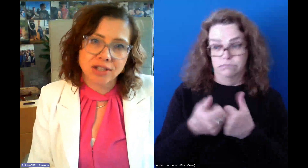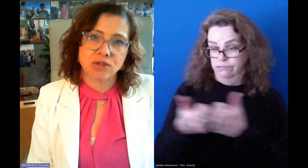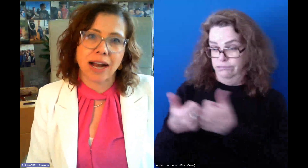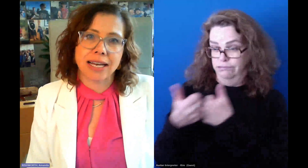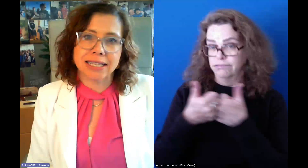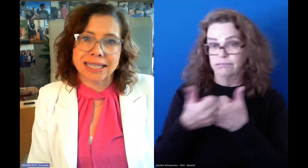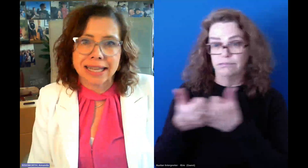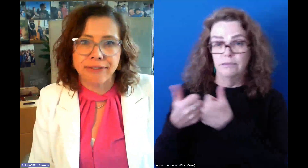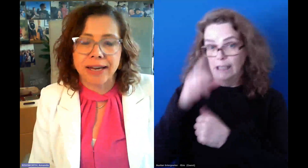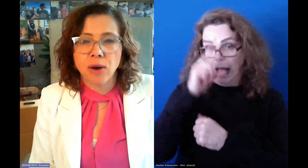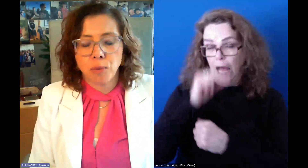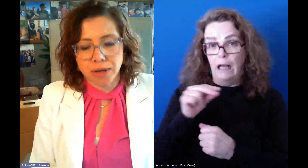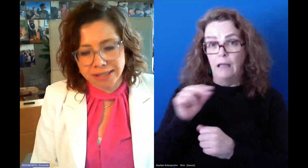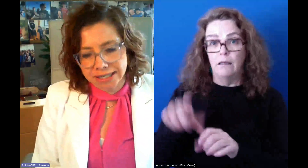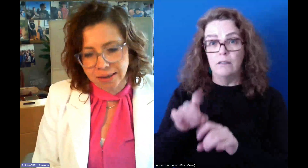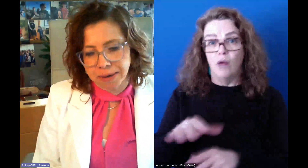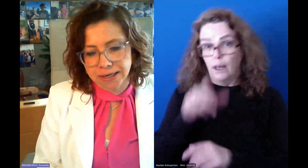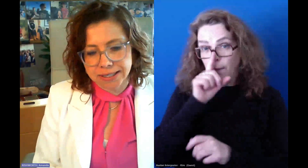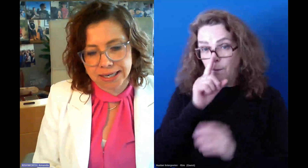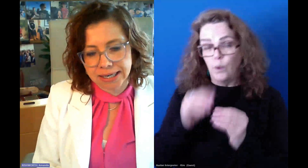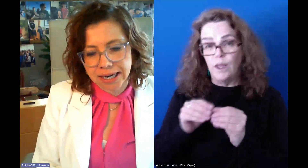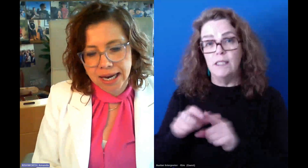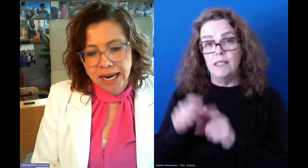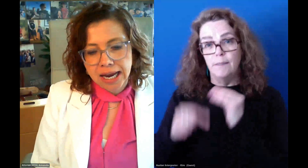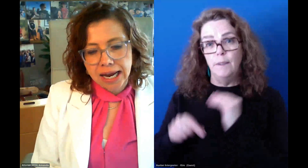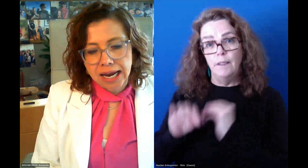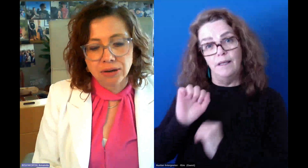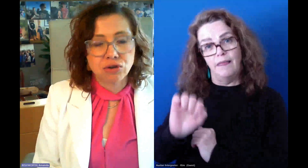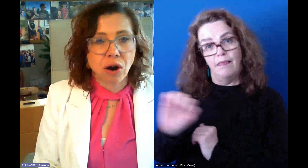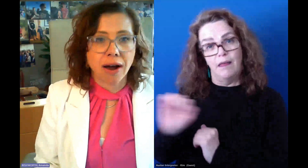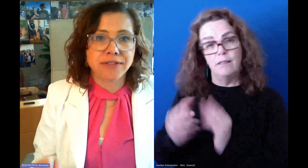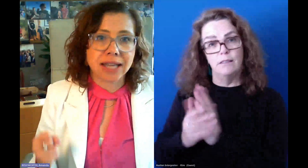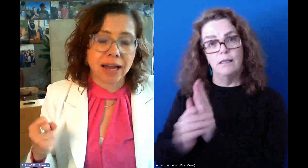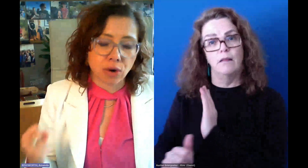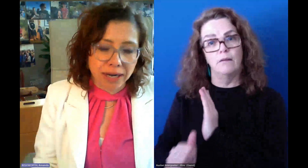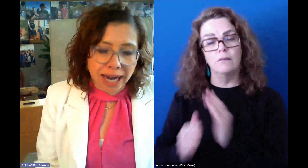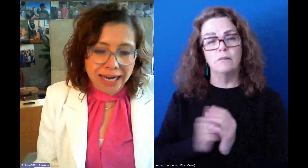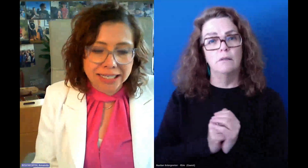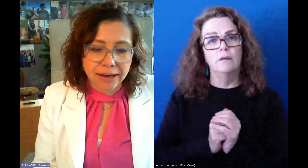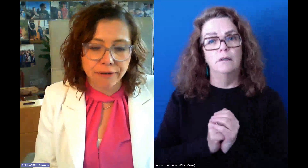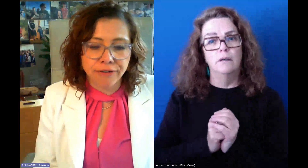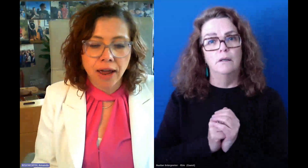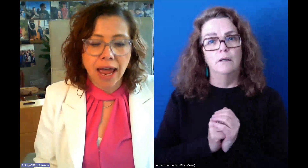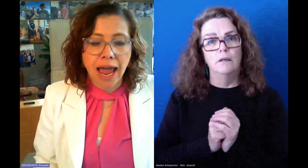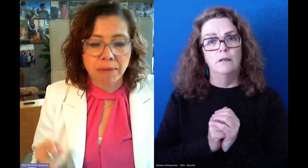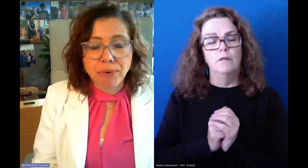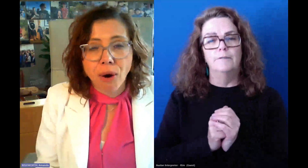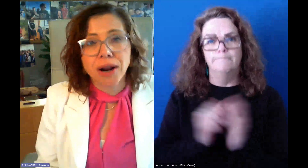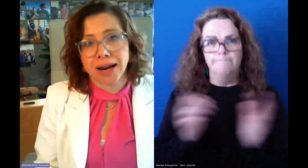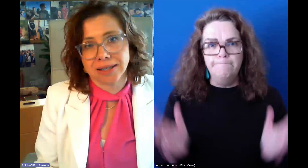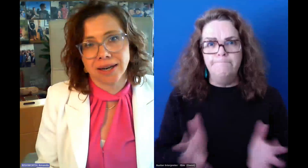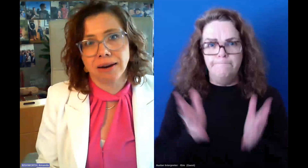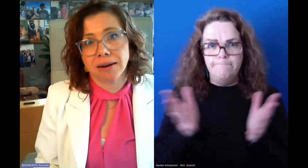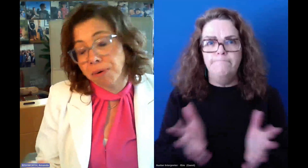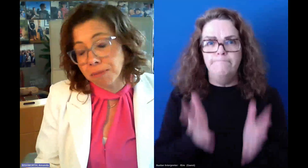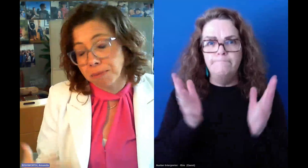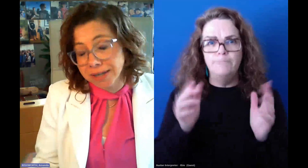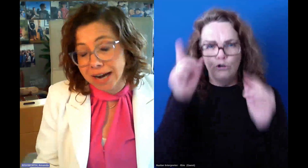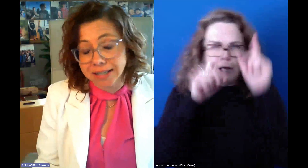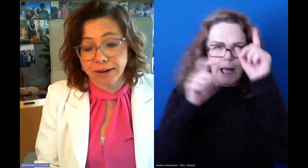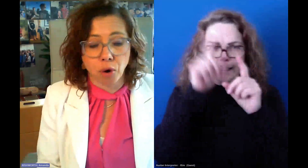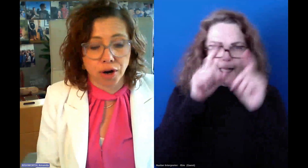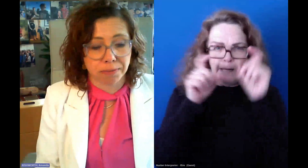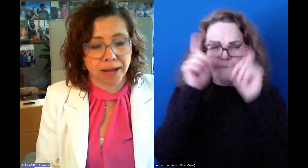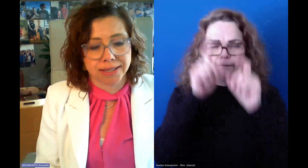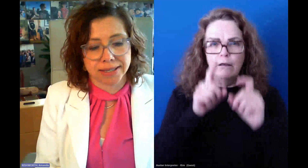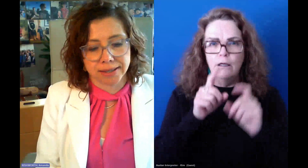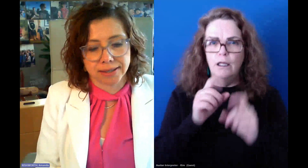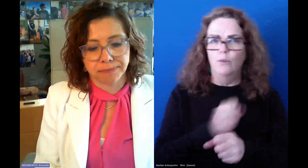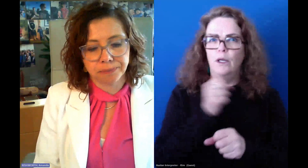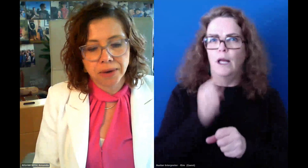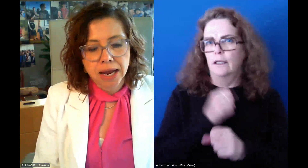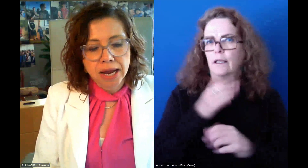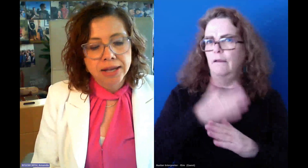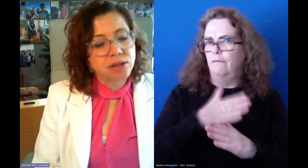Australians living with disability. It drives a creative and product productive workplaces